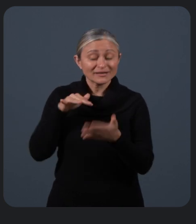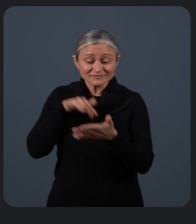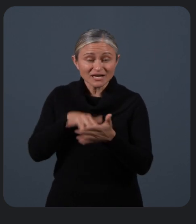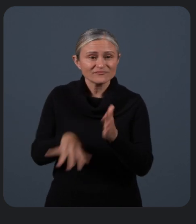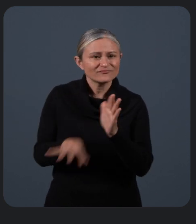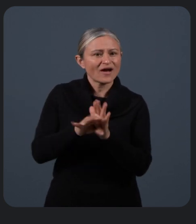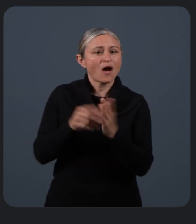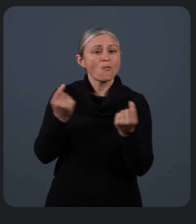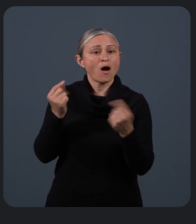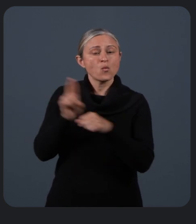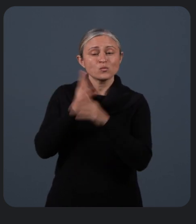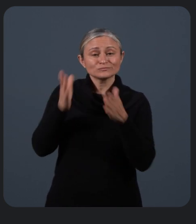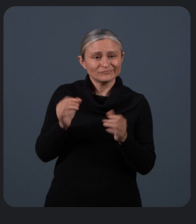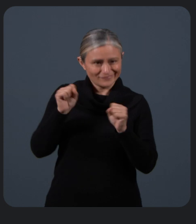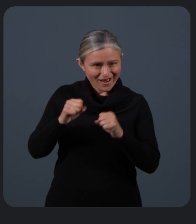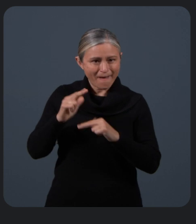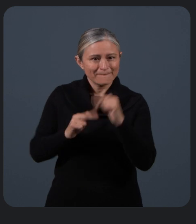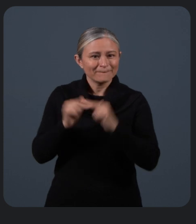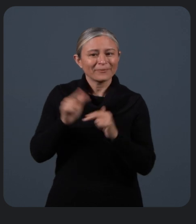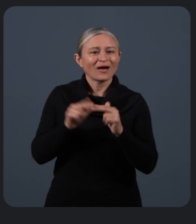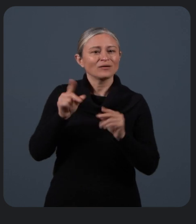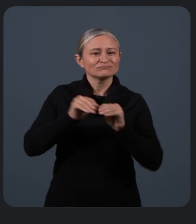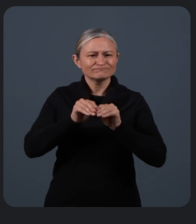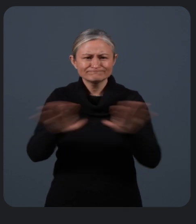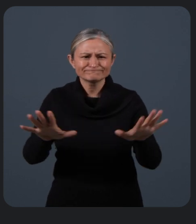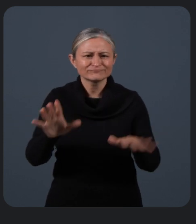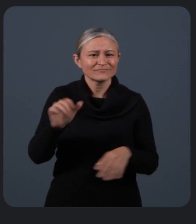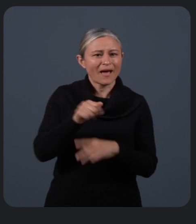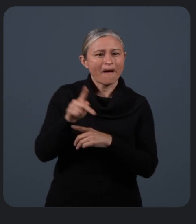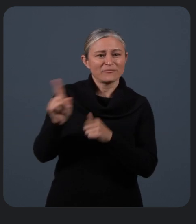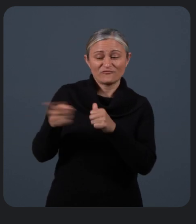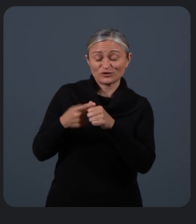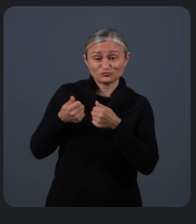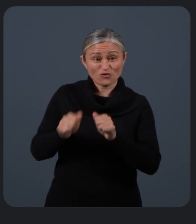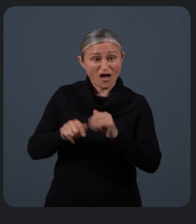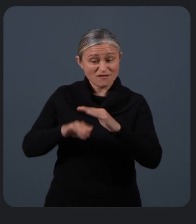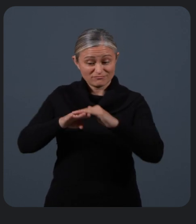were able to build and deploy an app on their first try in less than five minutes.